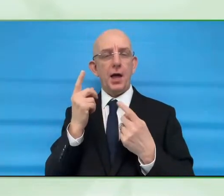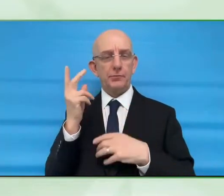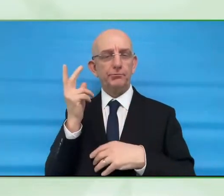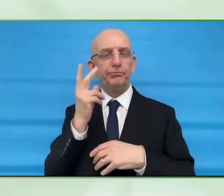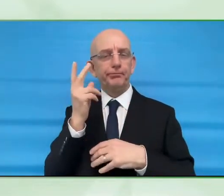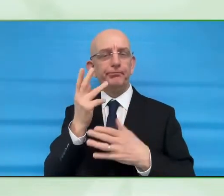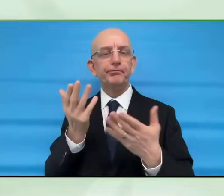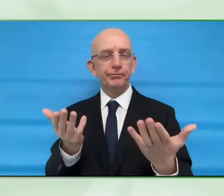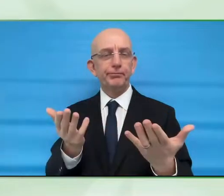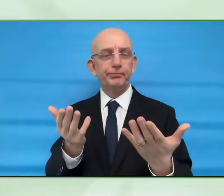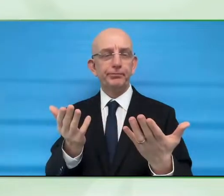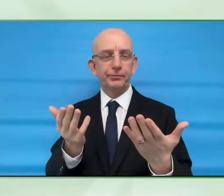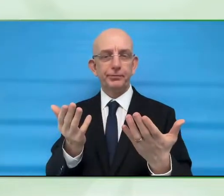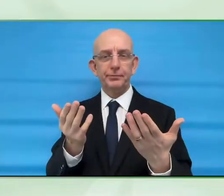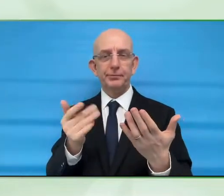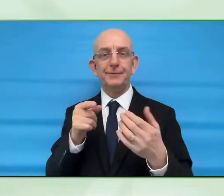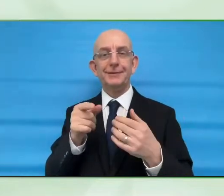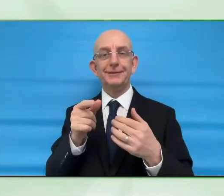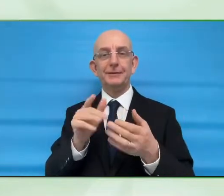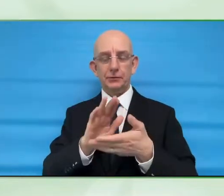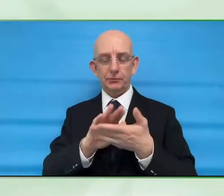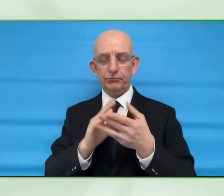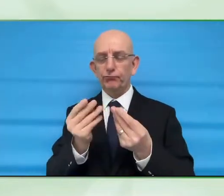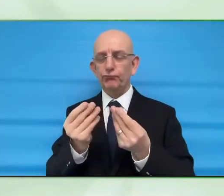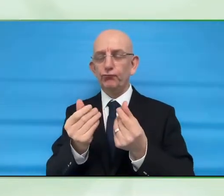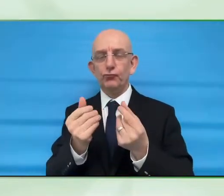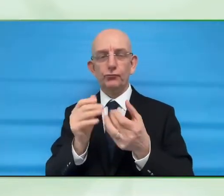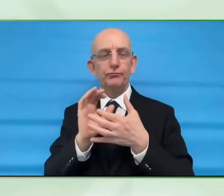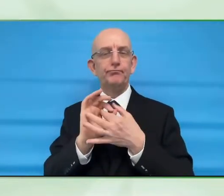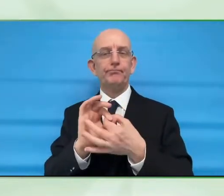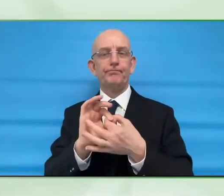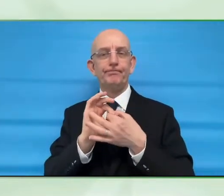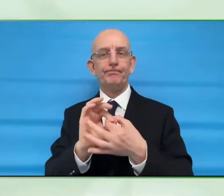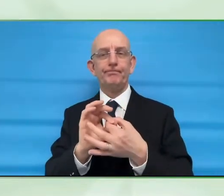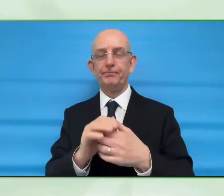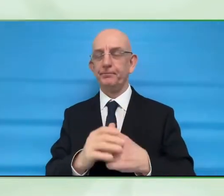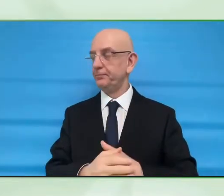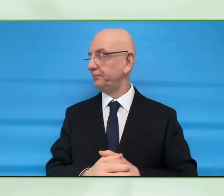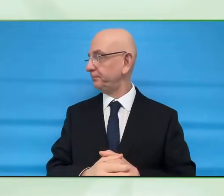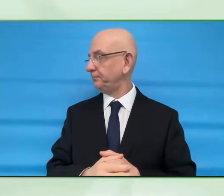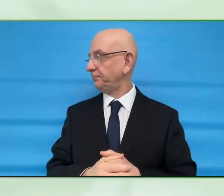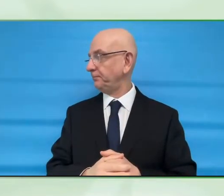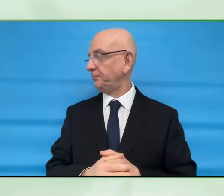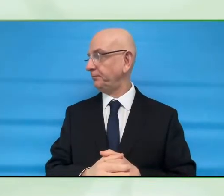Thomas more about the use of this ventilator.